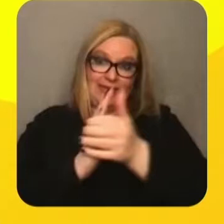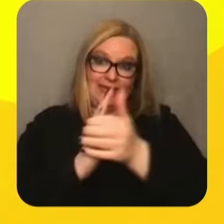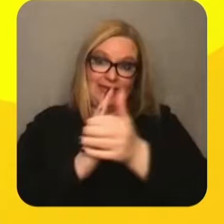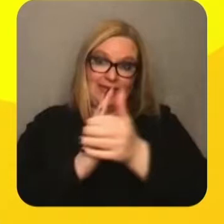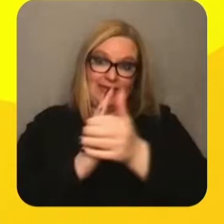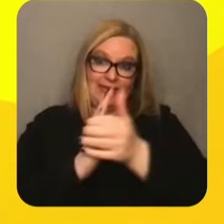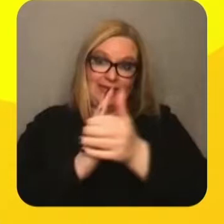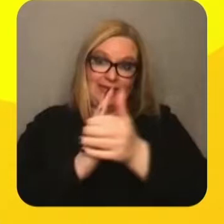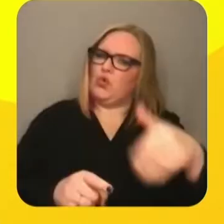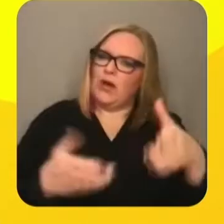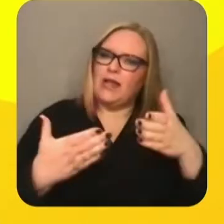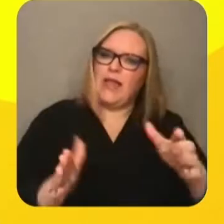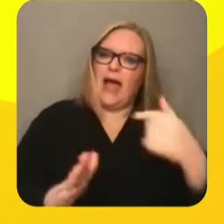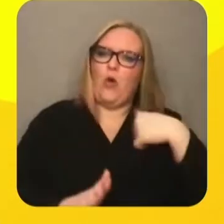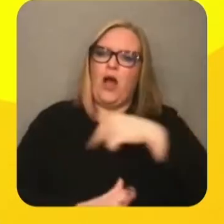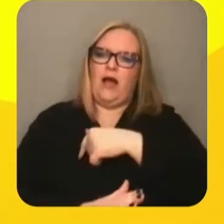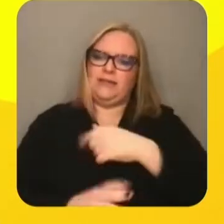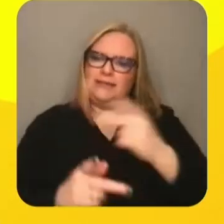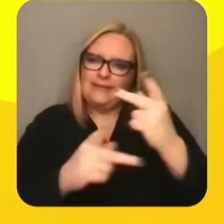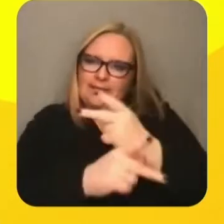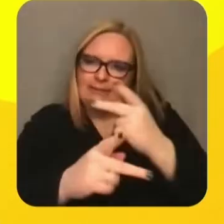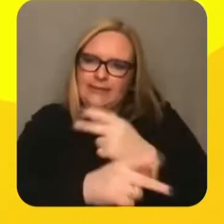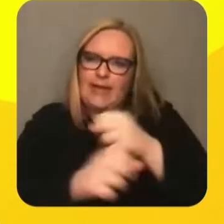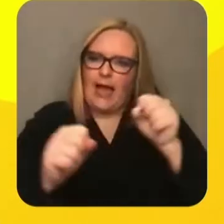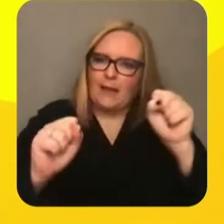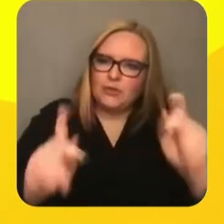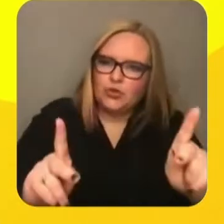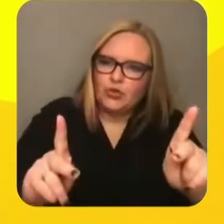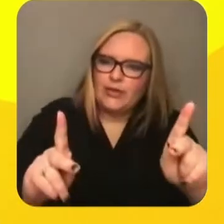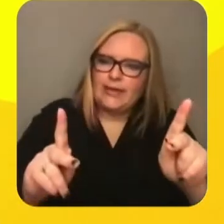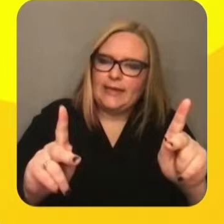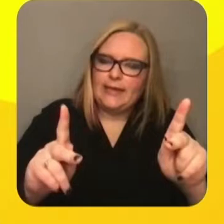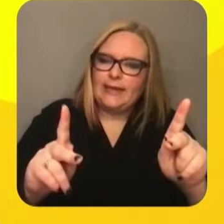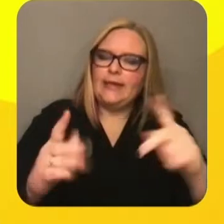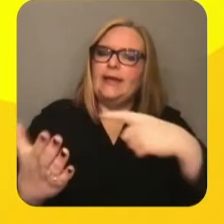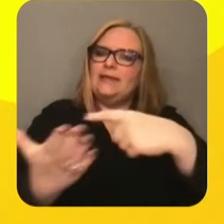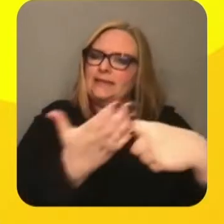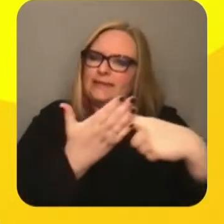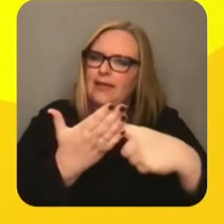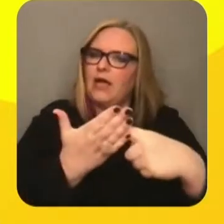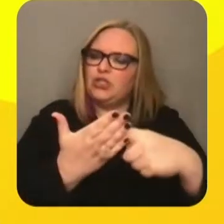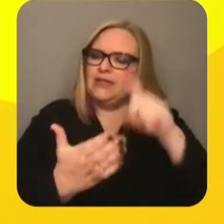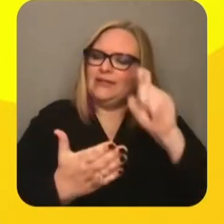us to unlock opportunity and the discussions that need to happen at the executive level to say,